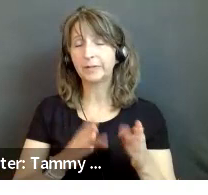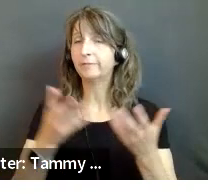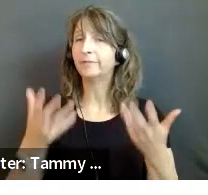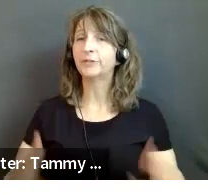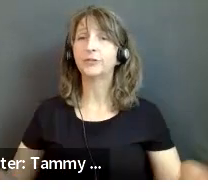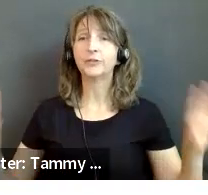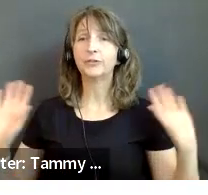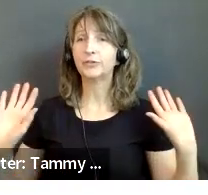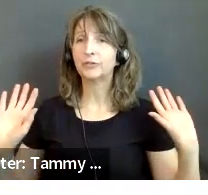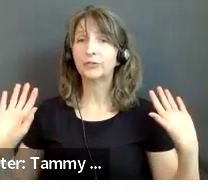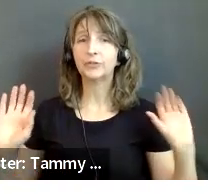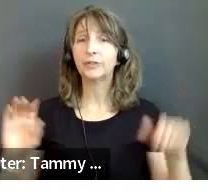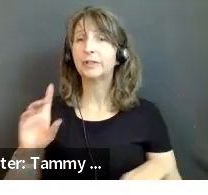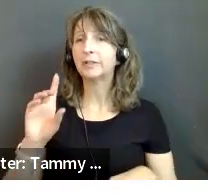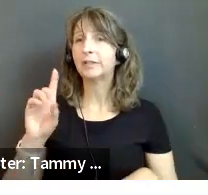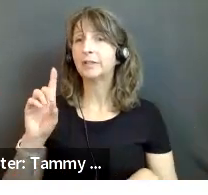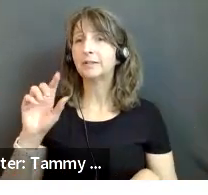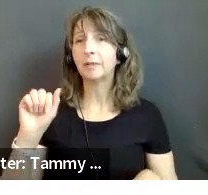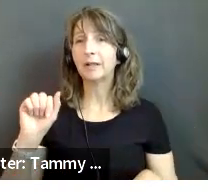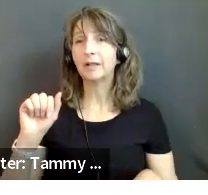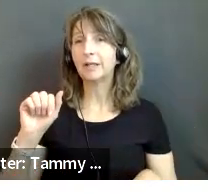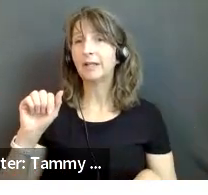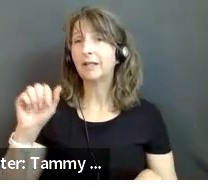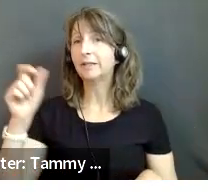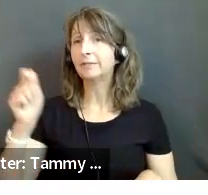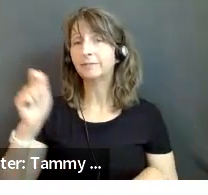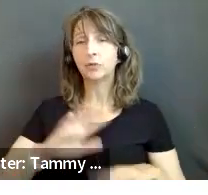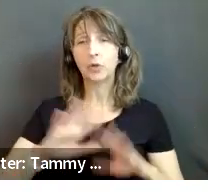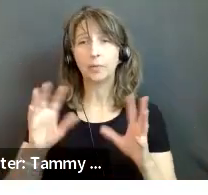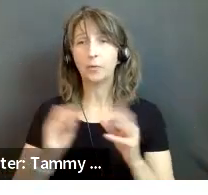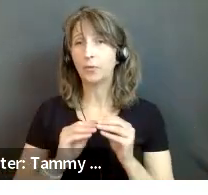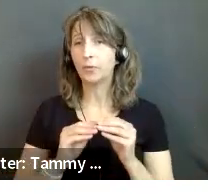Disability entitlement.